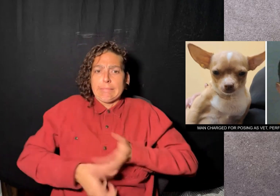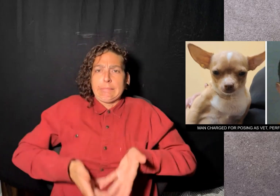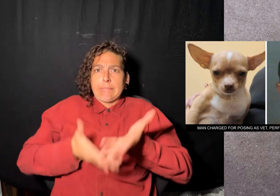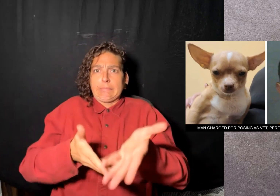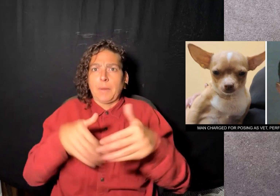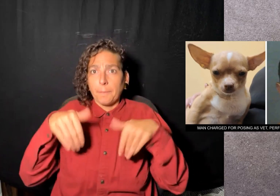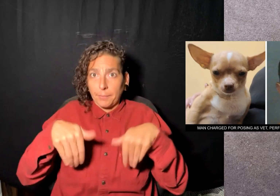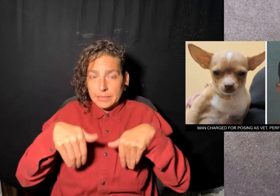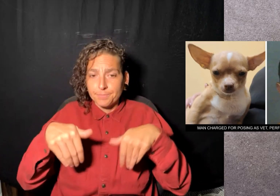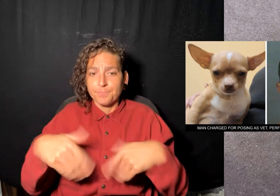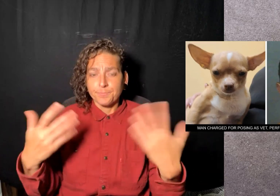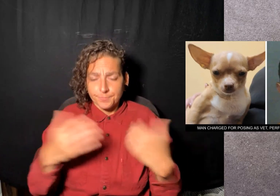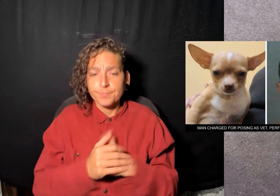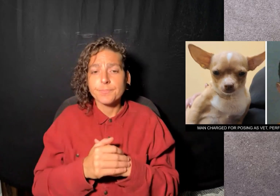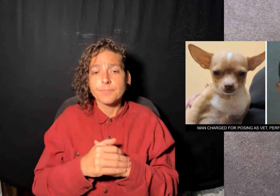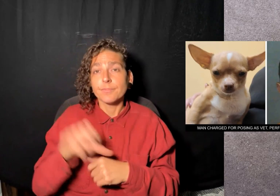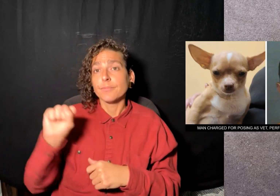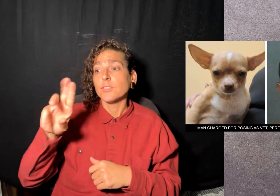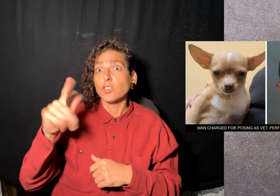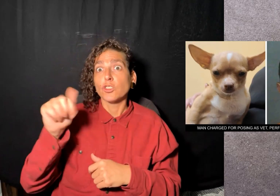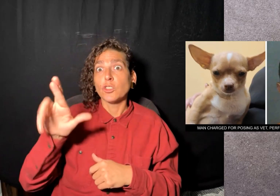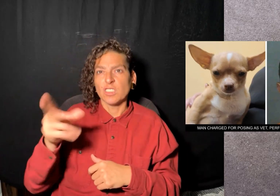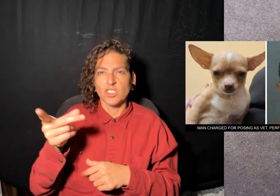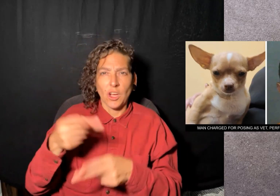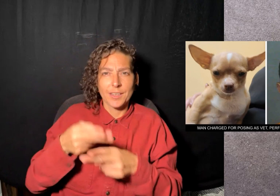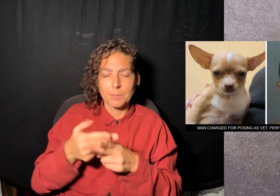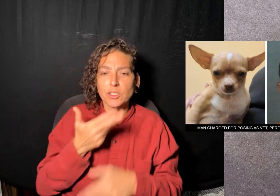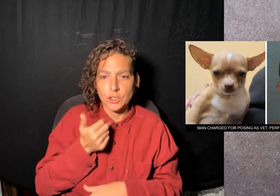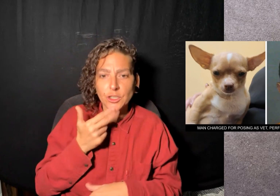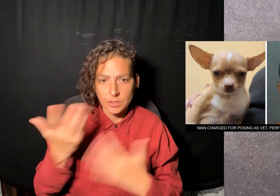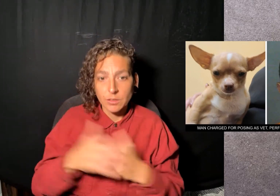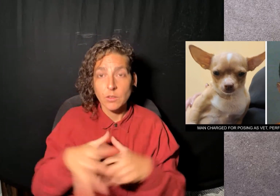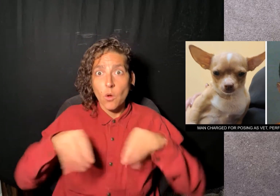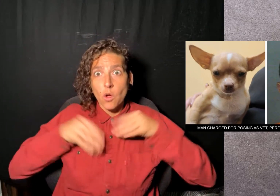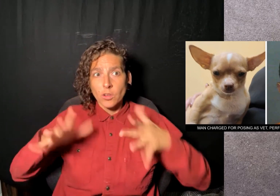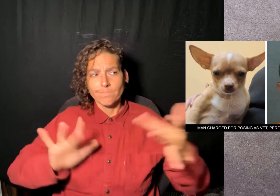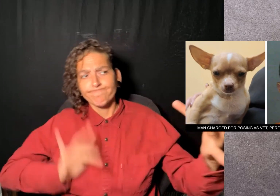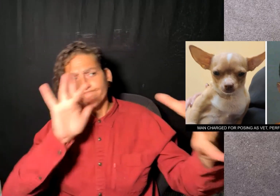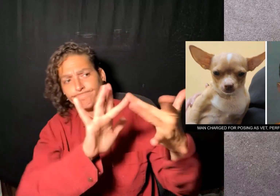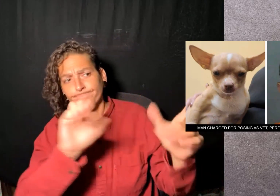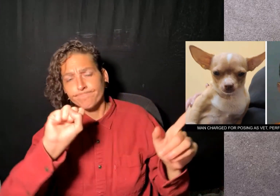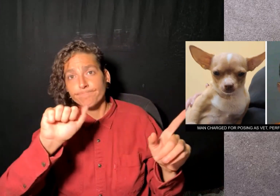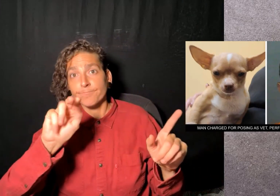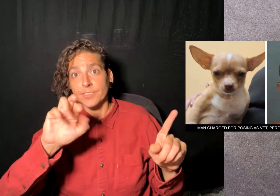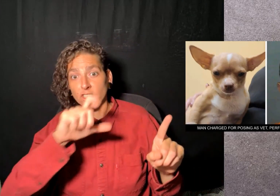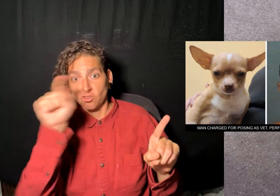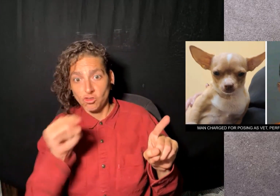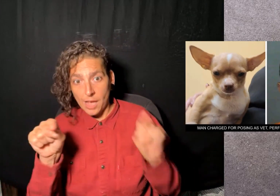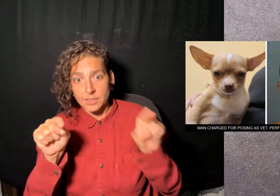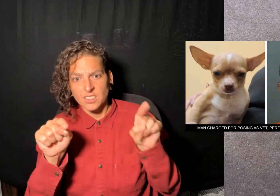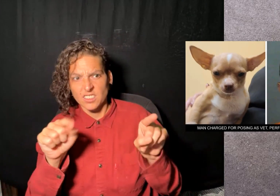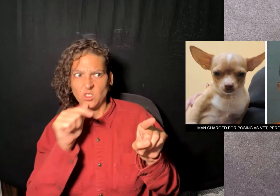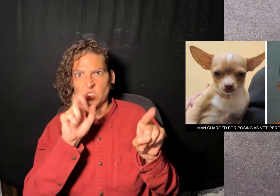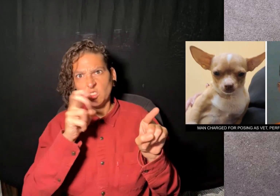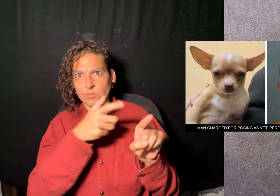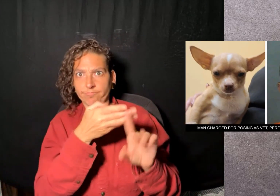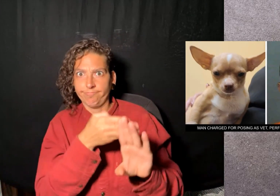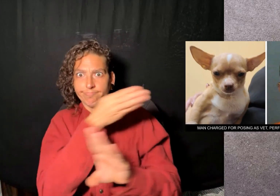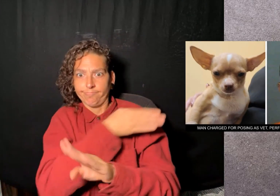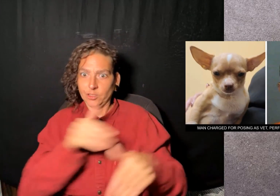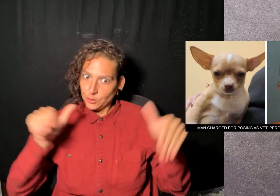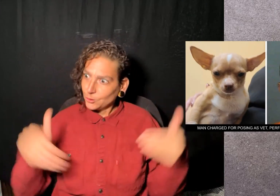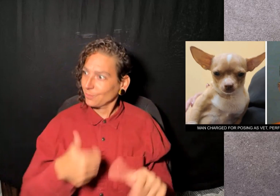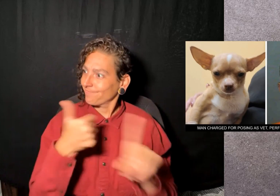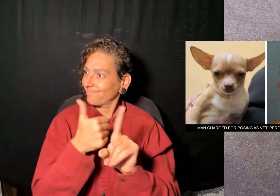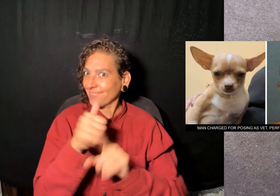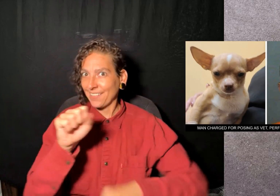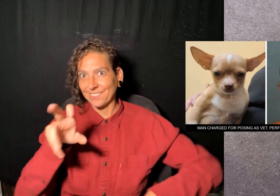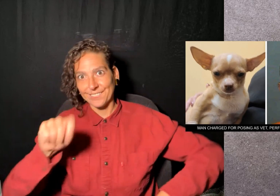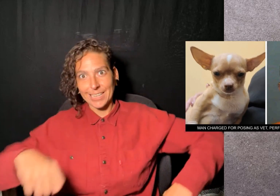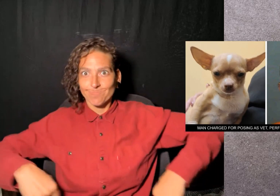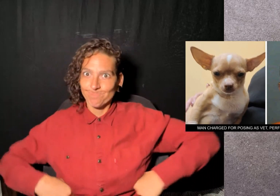delivering her puppies the dog's name was Sugar Sugar's owners contacted Sanchez who